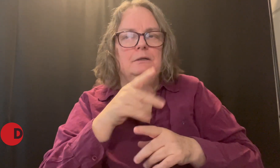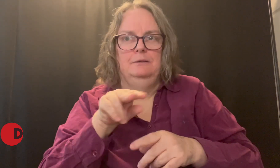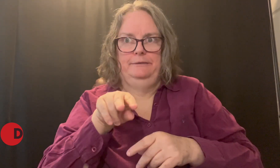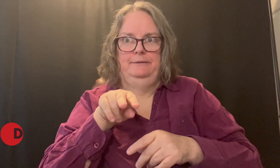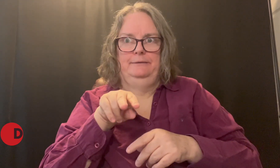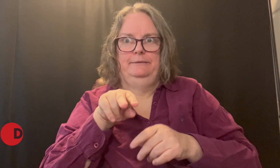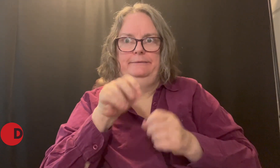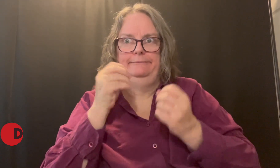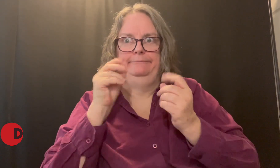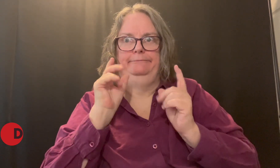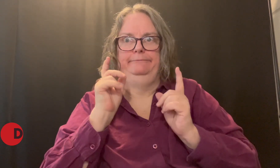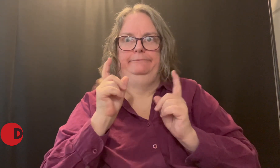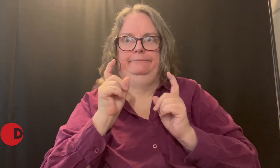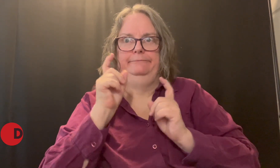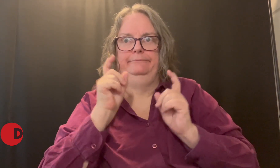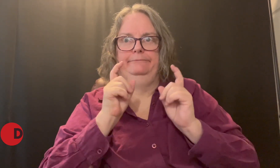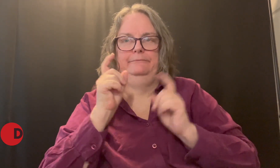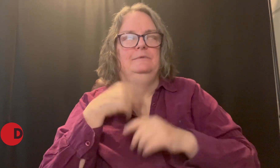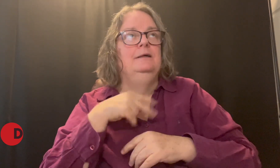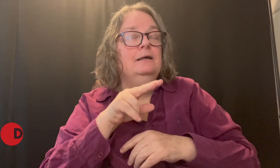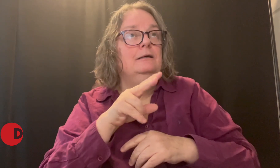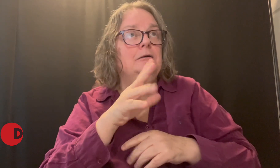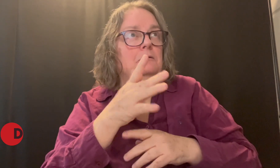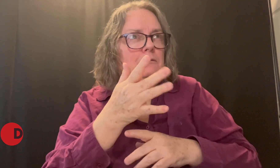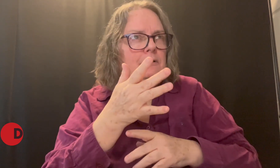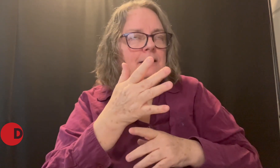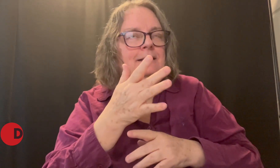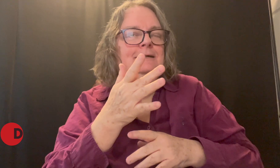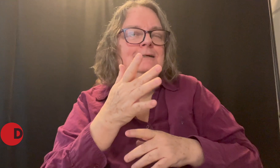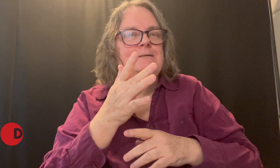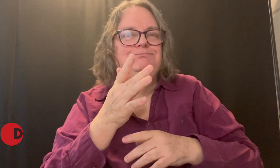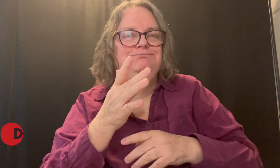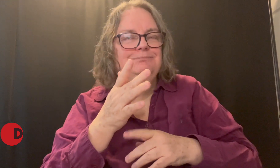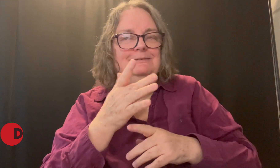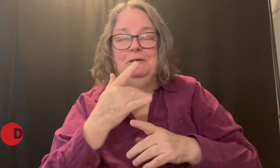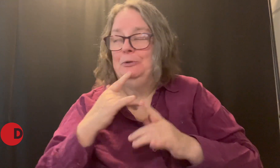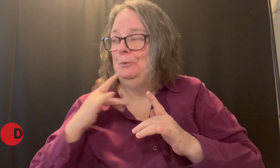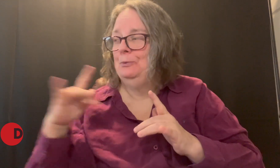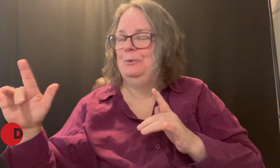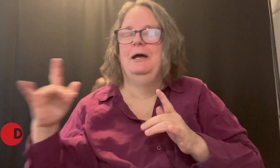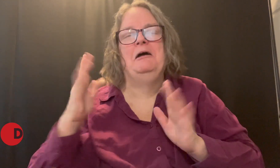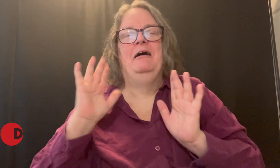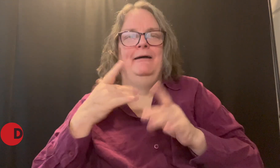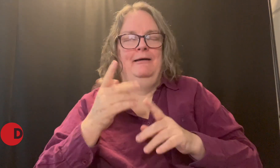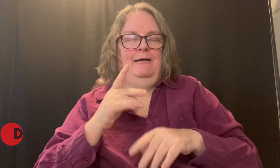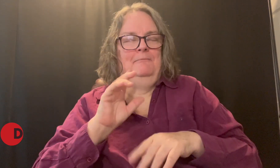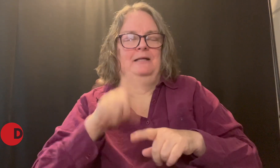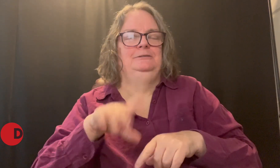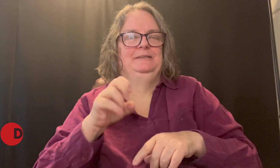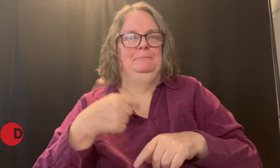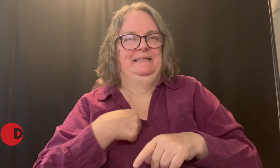I would get up. They came up to me with an odd expression;